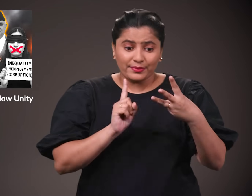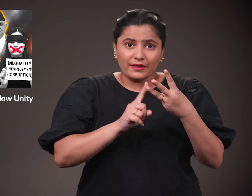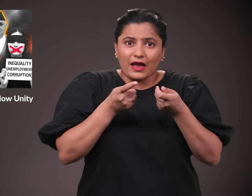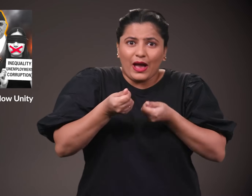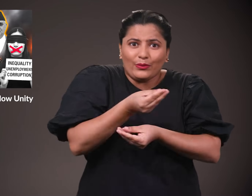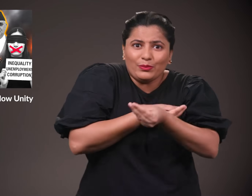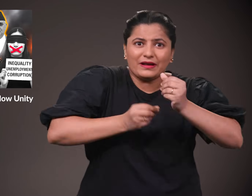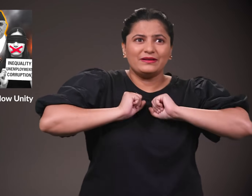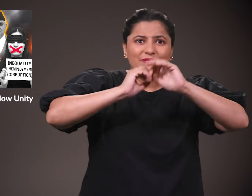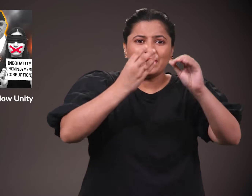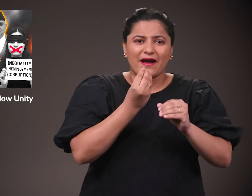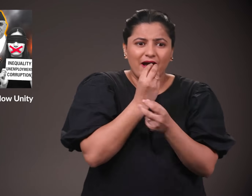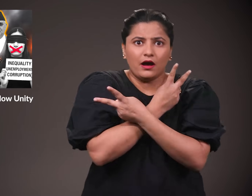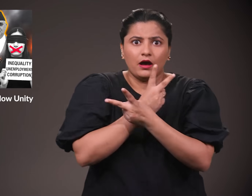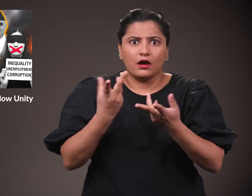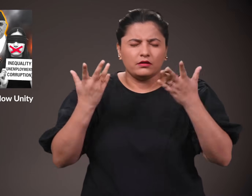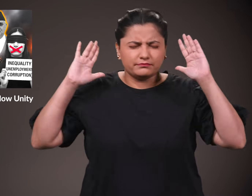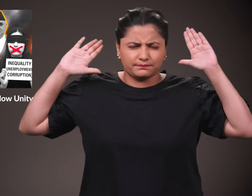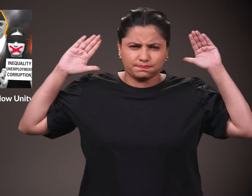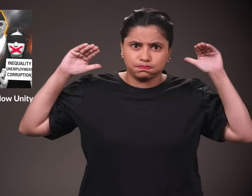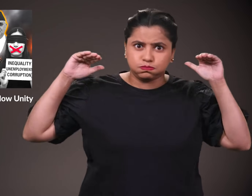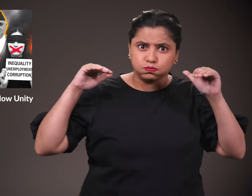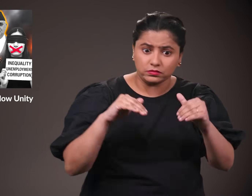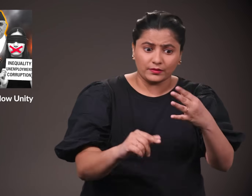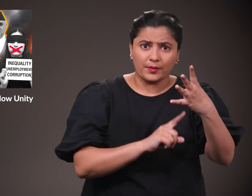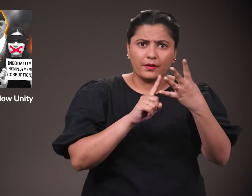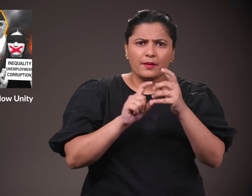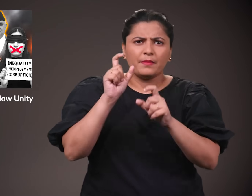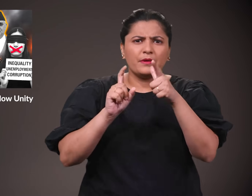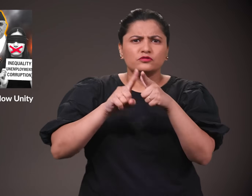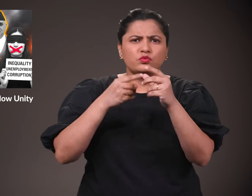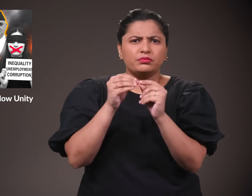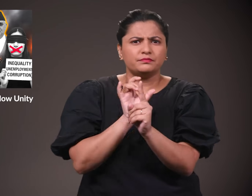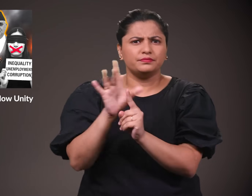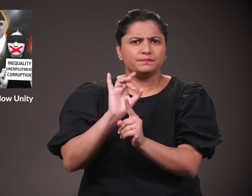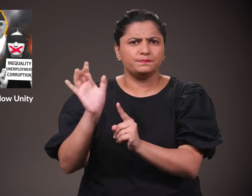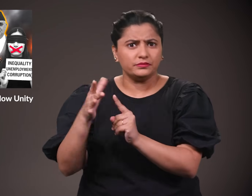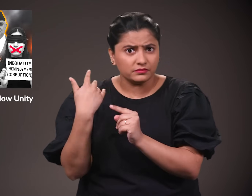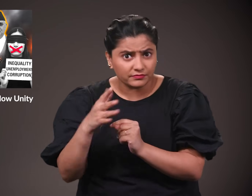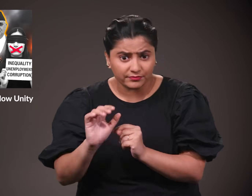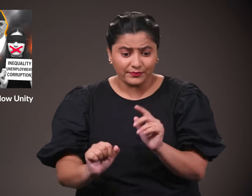3. Imports and exports came to a halt. 4. Many people lost their jobs.